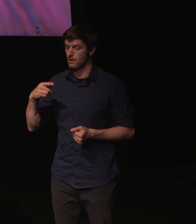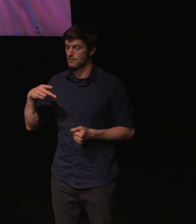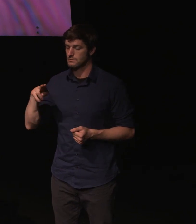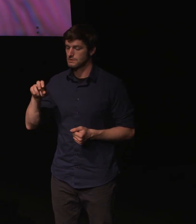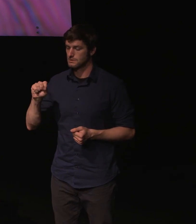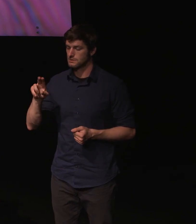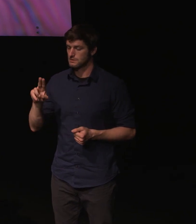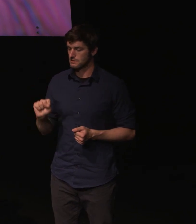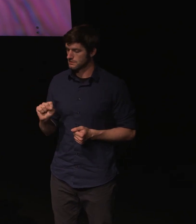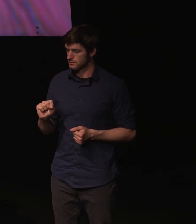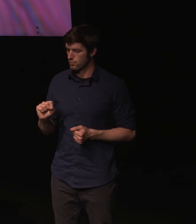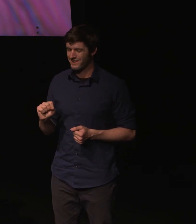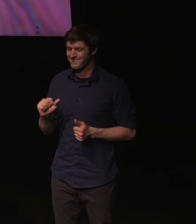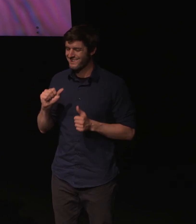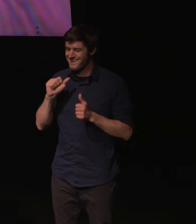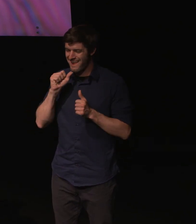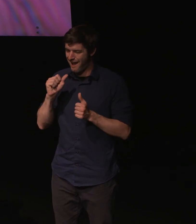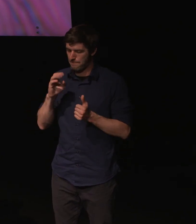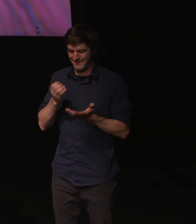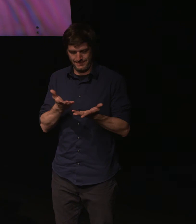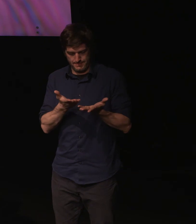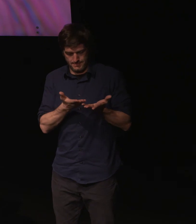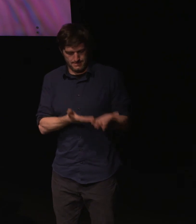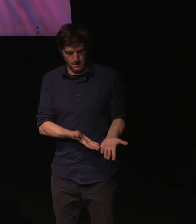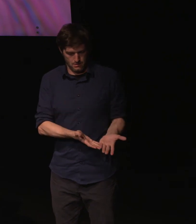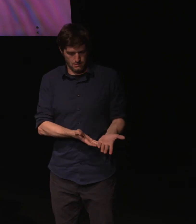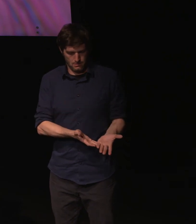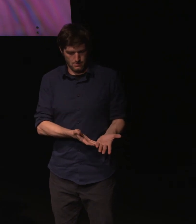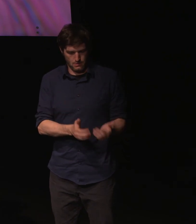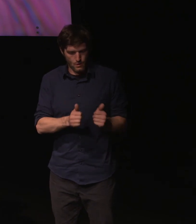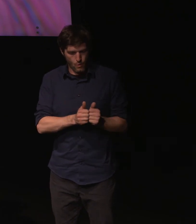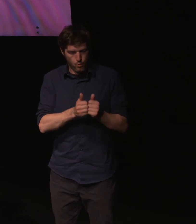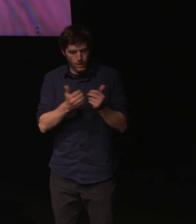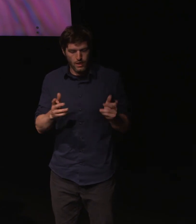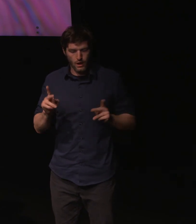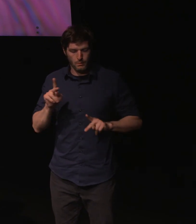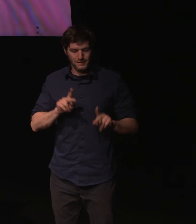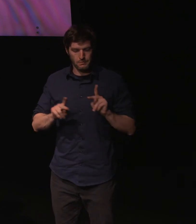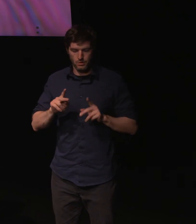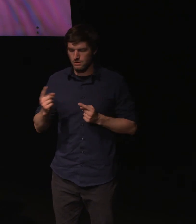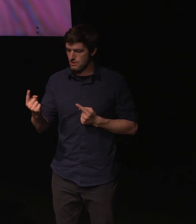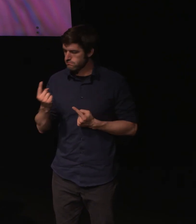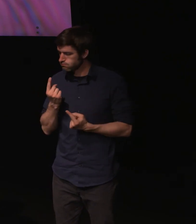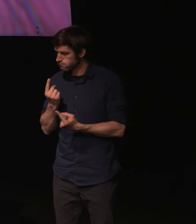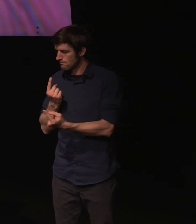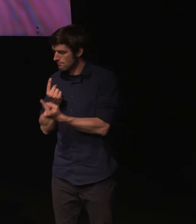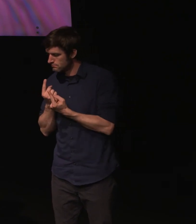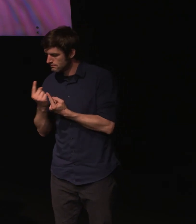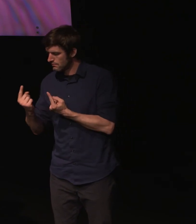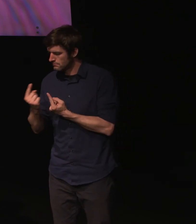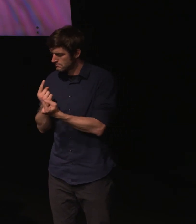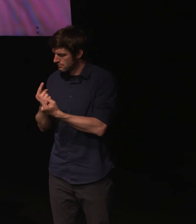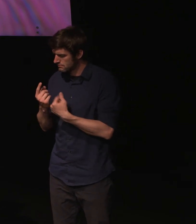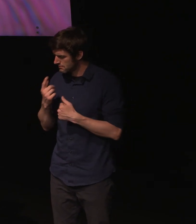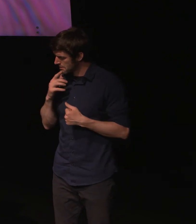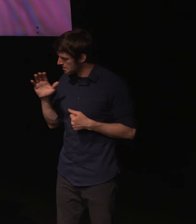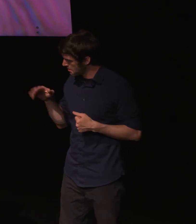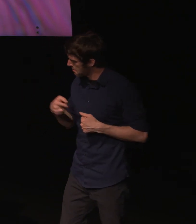without people coming to tell me, "This is neat. This is gonna be a wonderful little mobile game.